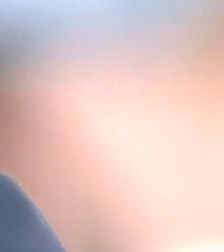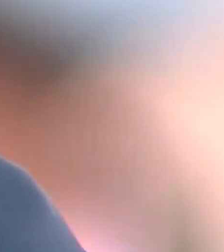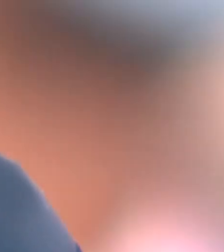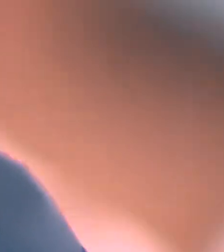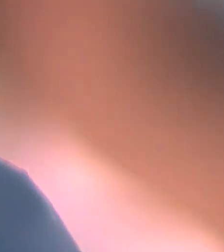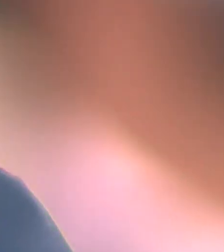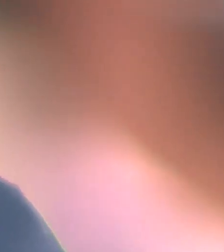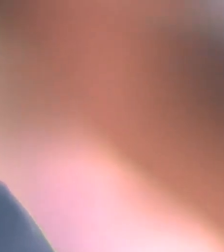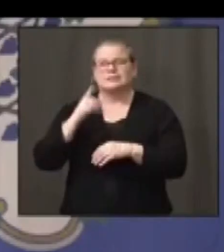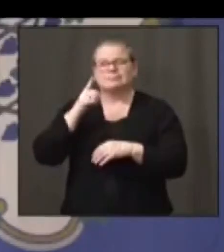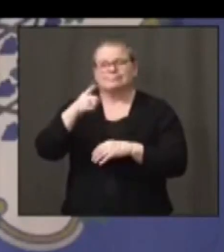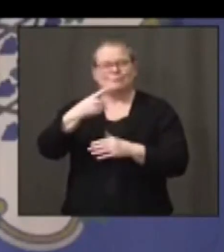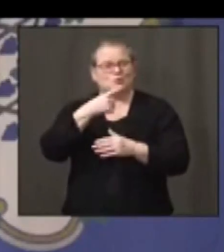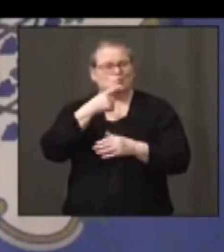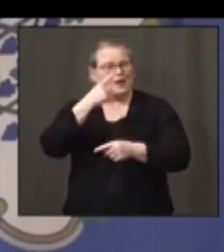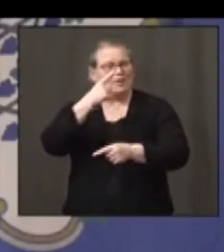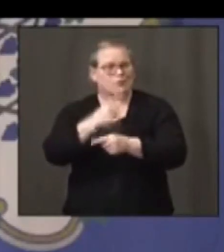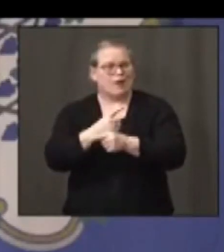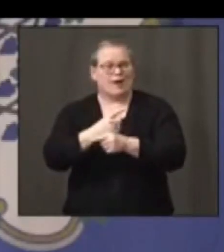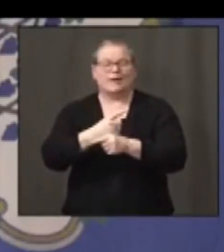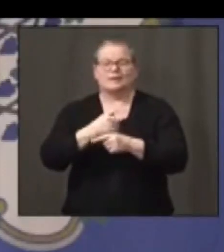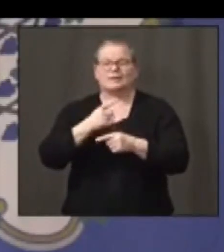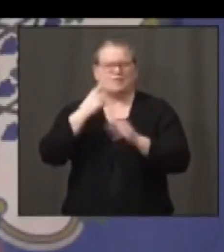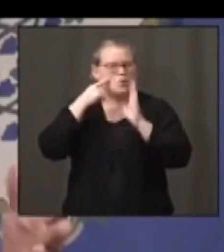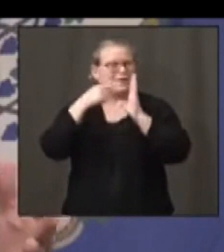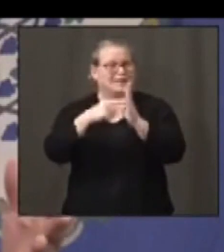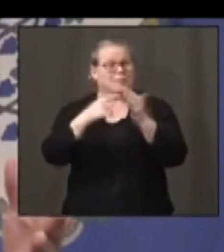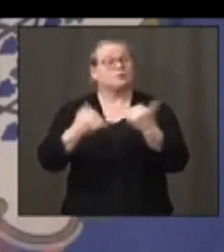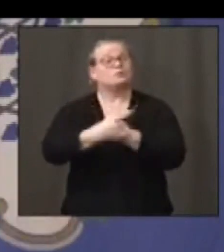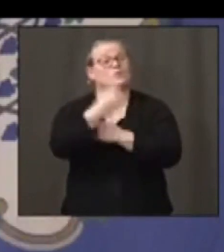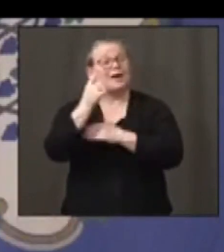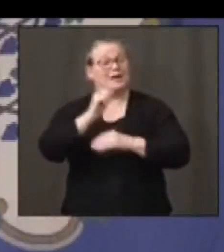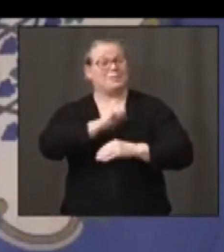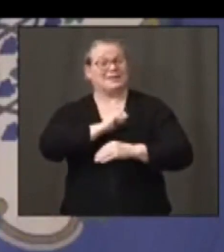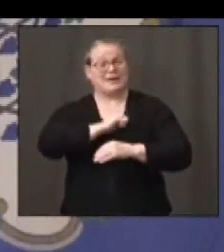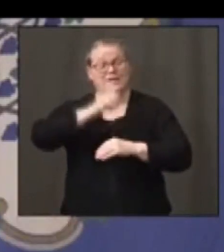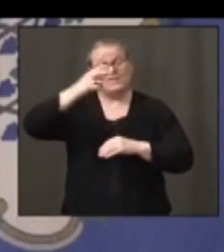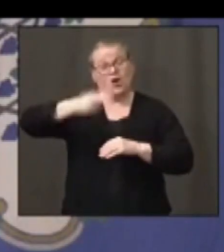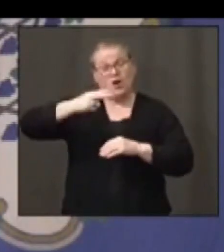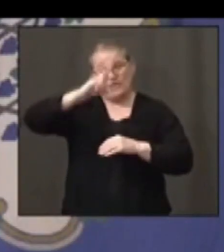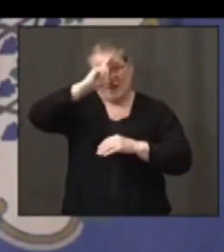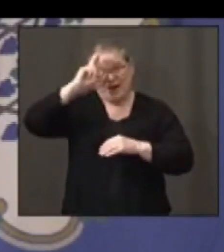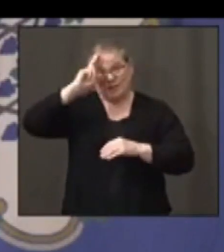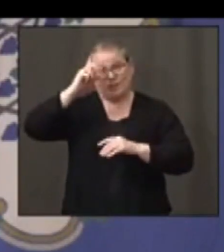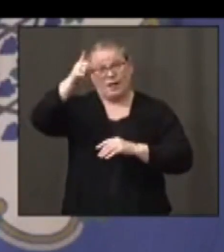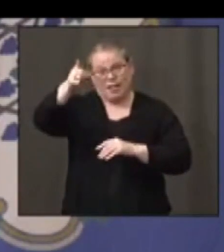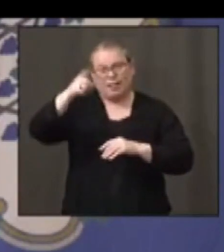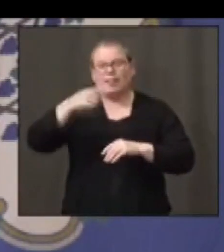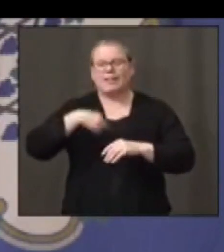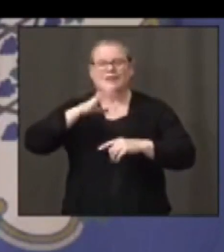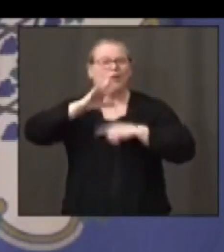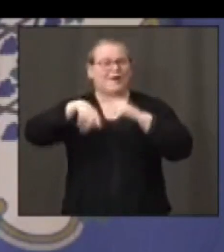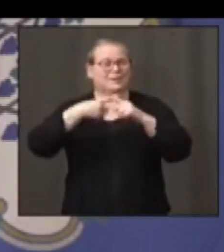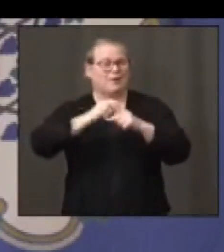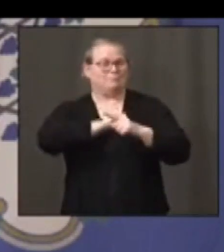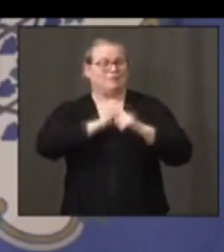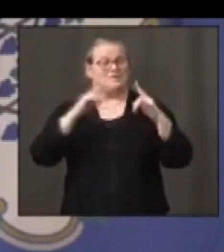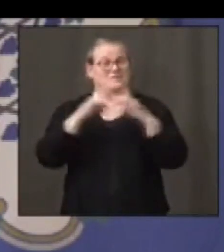THOSE TO BE VACCINATED. THOSE TO BE VACCINATED. >> THE THE GOVERNOR THE GOVERNOR EXPECTS THE GOVERNOR EXPECTS 1 THE GOVERNOR EXPECTS 1 MILLION THE GOVERNOR EXPECTS 1 MILLION HEALTH THE GOVERNOR EXPECTS 1 MILLION HEALTH CARE THE GOVERNOR EXPECTS 1 MILLION HEALTH CARE PROFESSIONALS, HEALTH CARE PROFESSIONALS, HEALTH CARE PROFESSIONALS, FIRST HEALTH CARE PROFESSIONALS, FIRST RESPONDERS HEALTH CARE PROFESSIONALS, FIRST RESPONDERS AND HEALTH CARE PROFESSIONALS, FIRST RESPONDERS AND HIGH HEALTH CARE PROFESSIONALS, FIRST RESPONDERS AND HIGH RISK FIRST RESPONDERS AND HIGH RISK FIRST RESPONDERS AND HIGH RISK RESIDENTS FIRST RESPONDERS AND HIGH RISK RESIDENTS TO FIRST RESPONDERS AND HIGH RISK RESIDENTS TO RECEIVE FIRST RESPONDERS AND HIGH RISK RESIDENTS TO RECEIVE TWO FIRST RESPONDERS AND HIGH RISK RESIDENTS TO RECEIVE TWO DOSES RESIDENTS TO RECEIVE TWO DOSES RESIDENTS TO RECEIVE TWO DOSES OF RESIDENTS TO RECEIVE TWO DOSES OF THE RESIDENTS TO RECEIVE TWO DOSES OF THE VACCINE RESIDENTS TO RECEIVE TWO DOSES OF THE VACCINE BY RESIDENTS TO RECEIVE TWO DOSES OF THE VACCINE BY THE RESIDENTS TO RECEIVE TWO DOSES OF THE VACCINE BY THE END RESIDENTS TO RECEIVE TWO DOSES OF THE VACCINE BY THE END OF OF THE VACCINE BY THE END OF OF THE VACCINE BY THE END OF MARCH. MARCH. MARCH. I'M